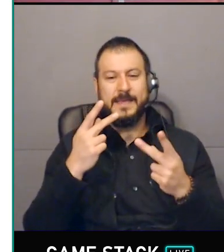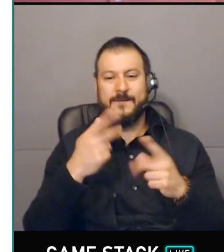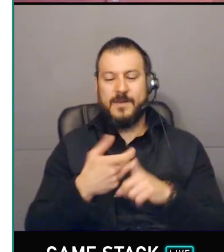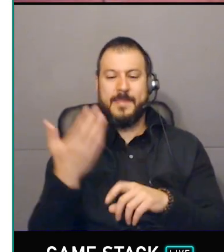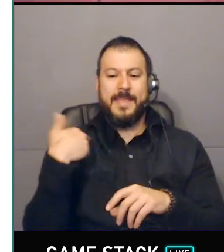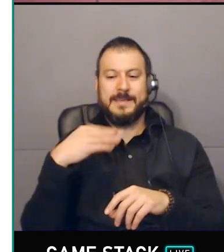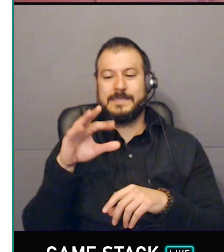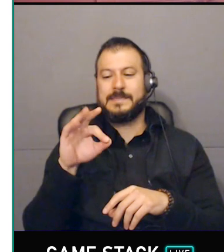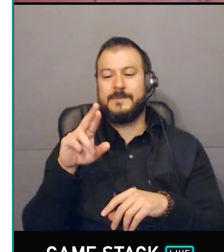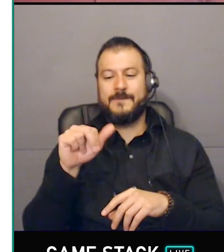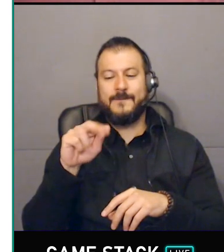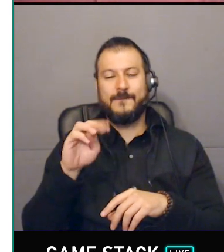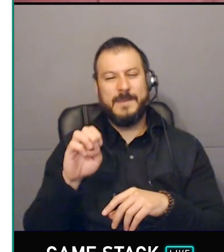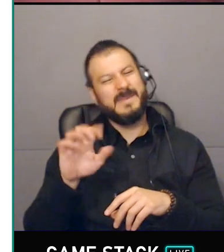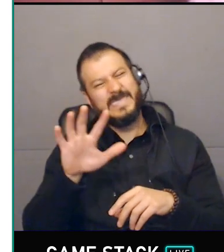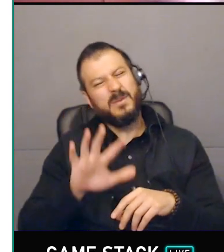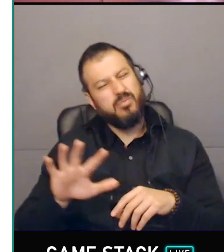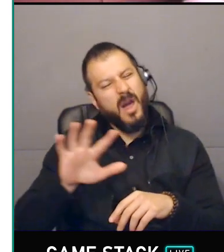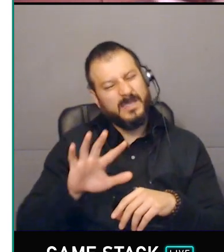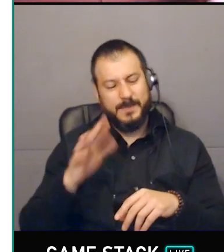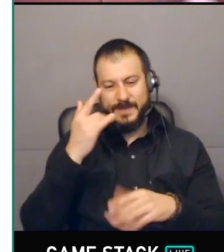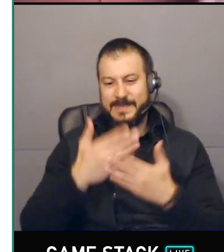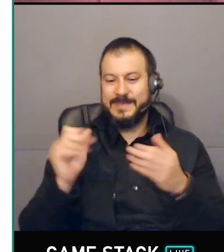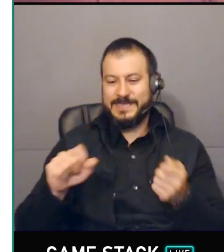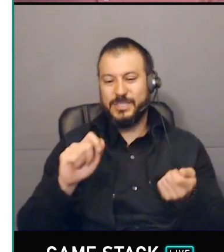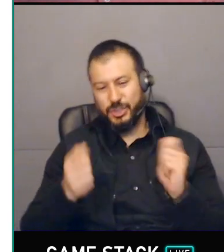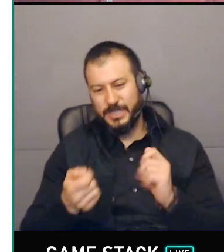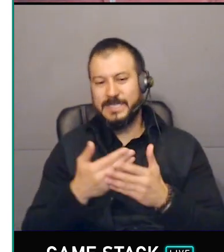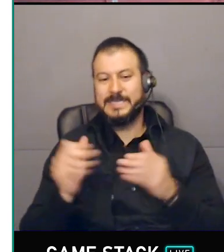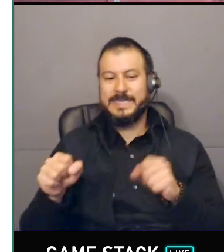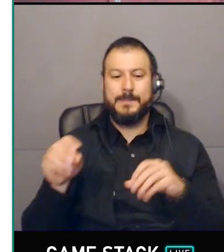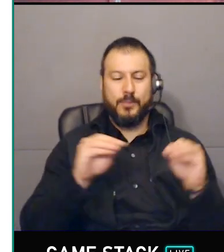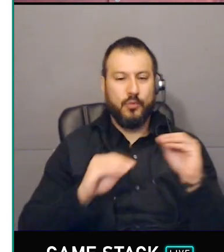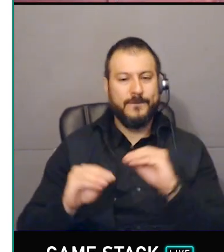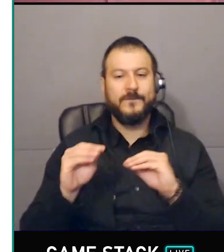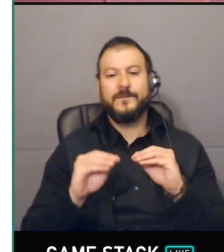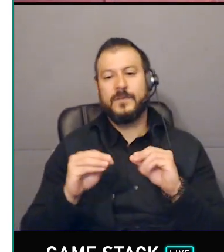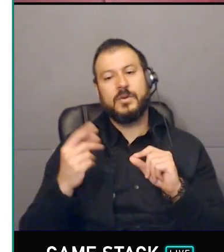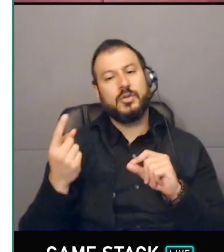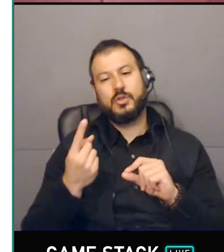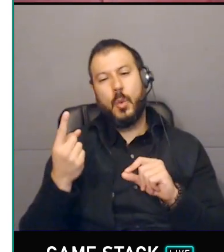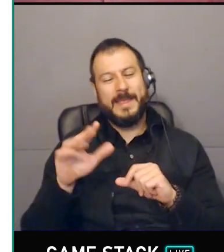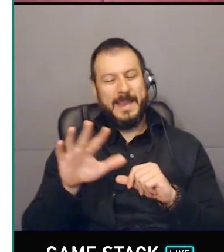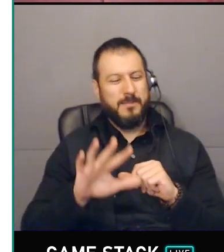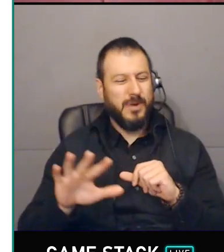Now it is approximate 'cause things can change, things can move and so it's only an approximate visibility,